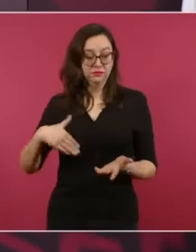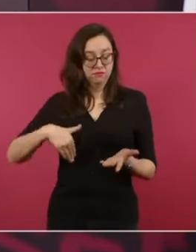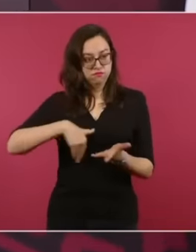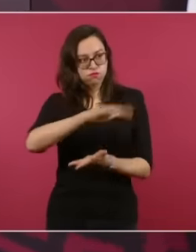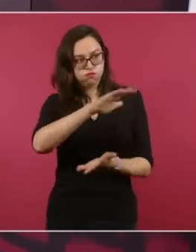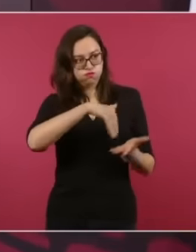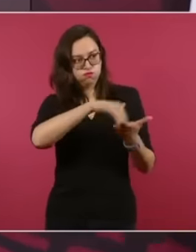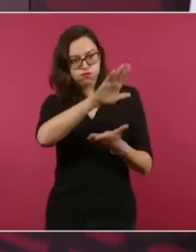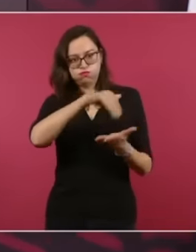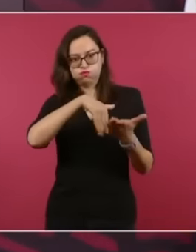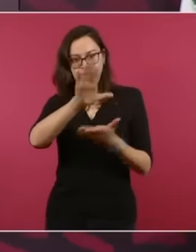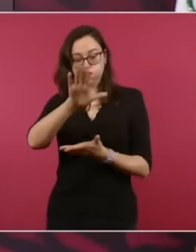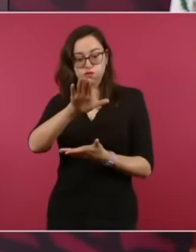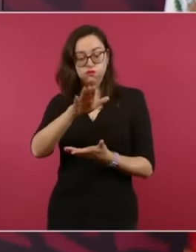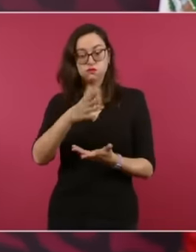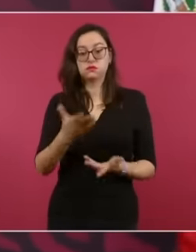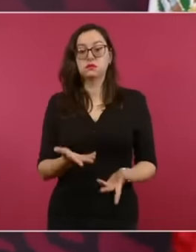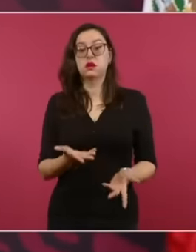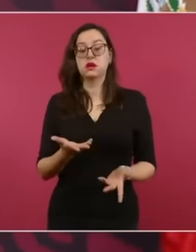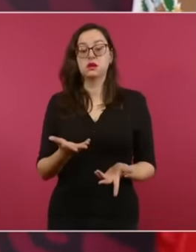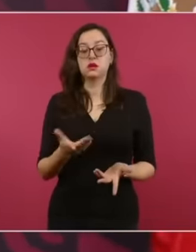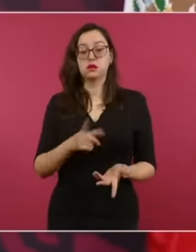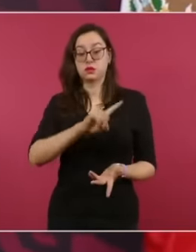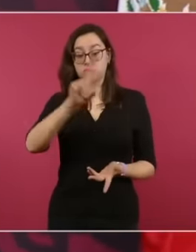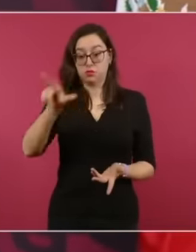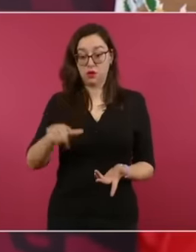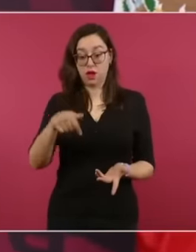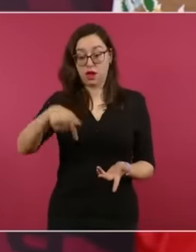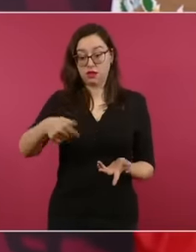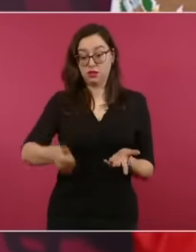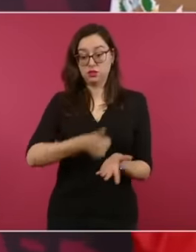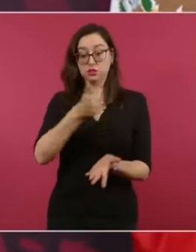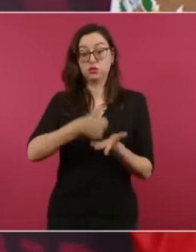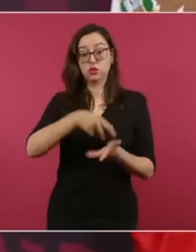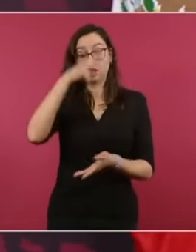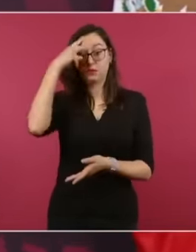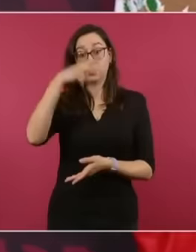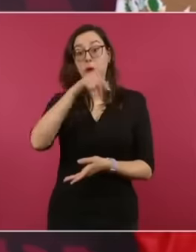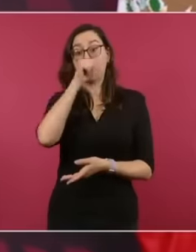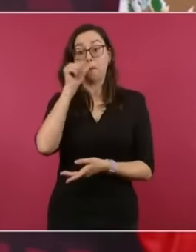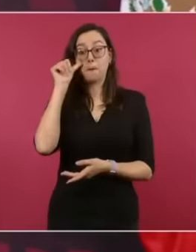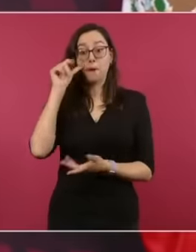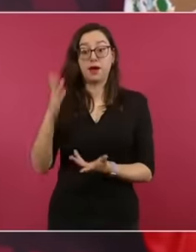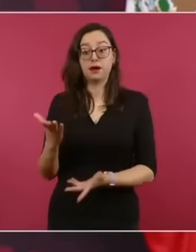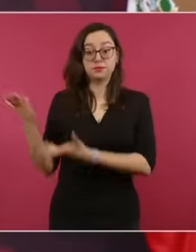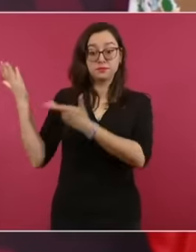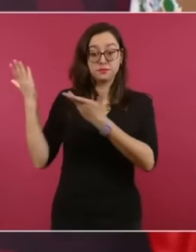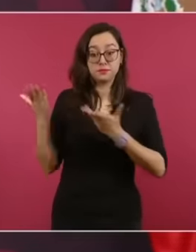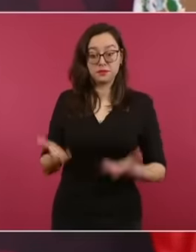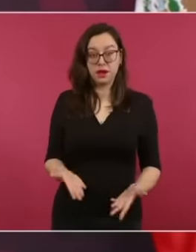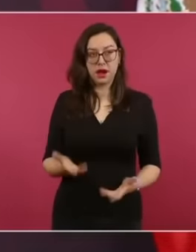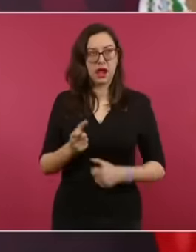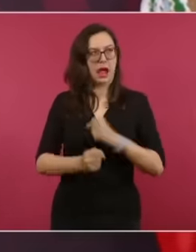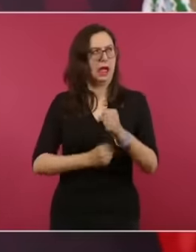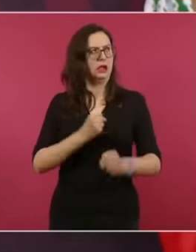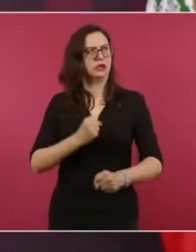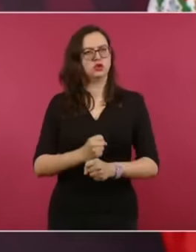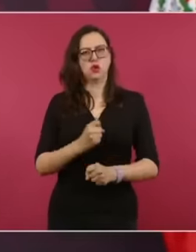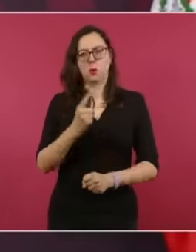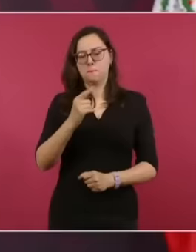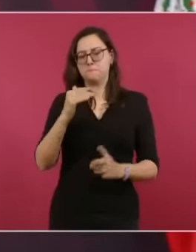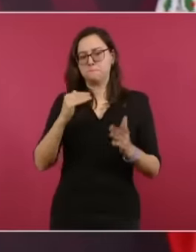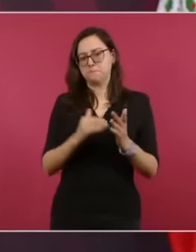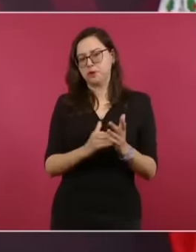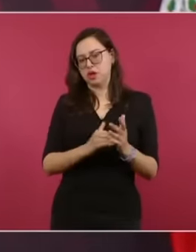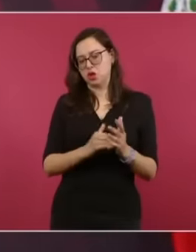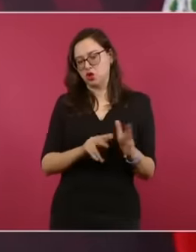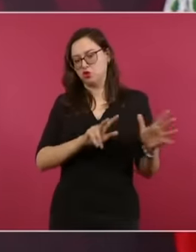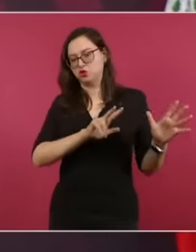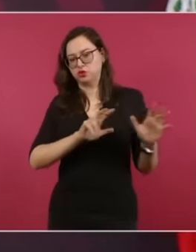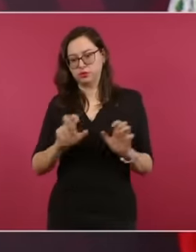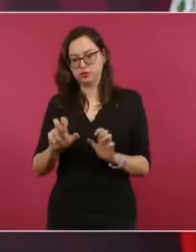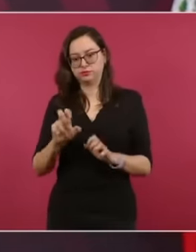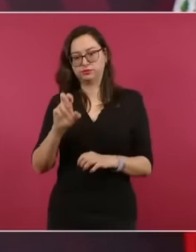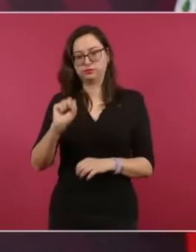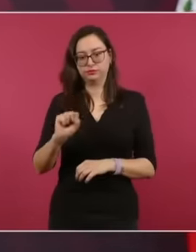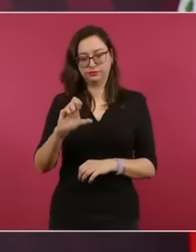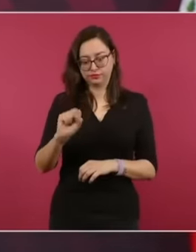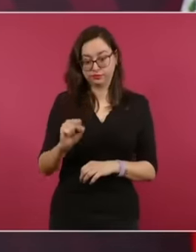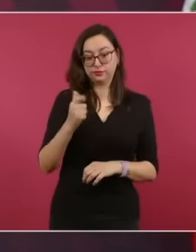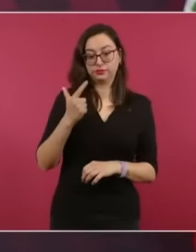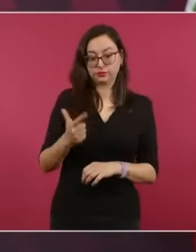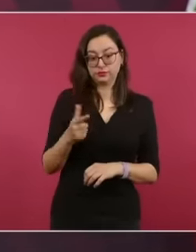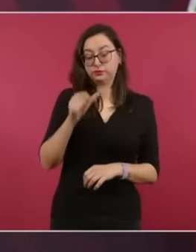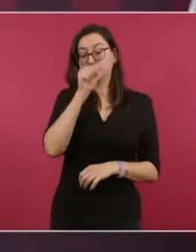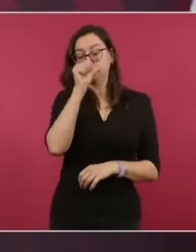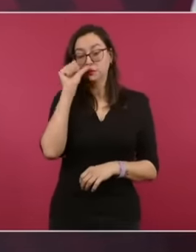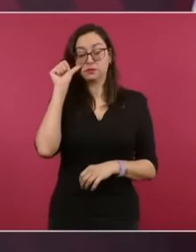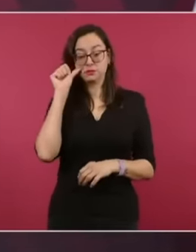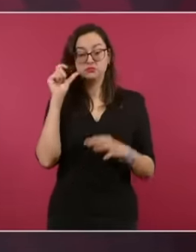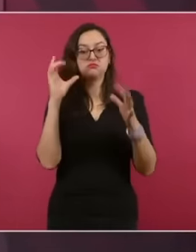here at the Mexico City of President Juárez 1867 there is a speech where the